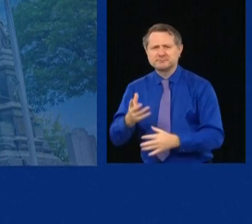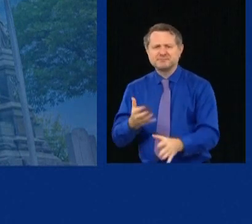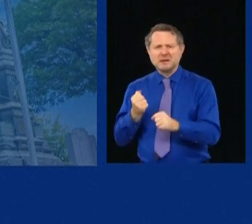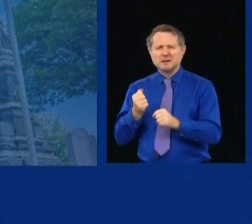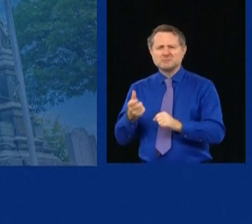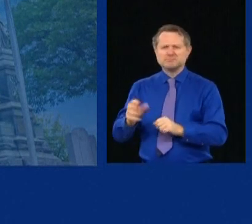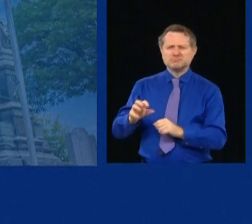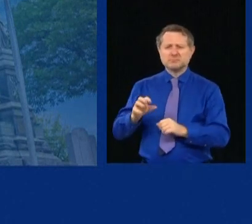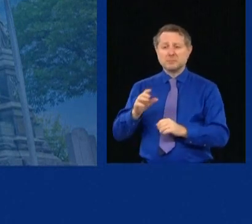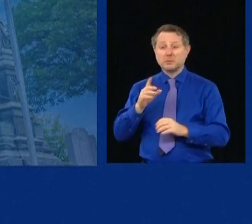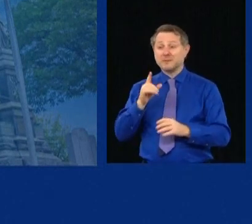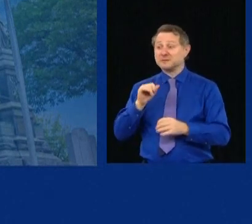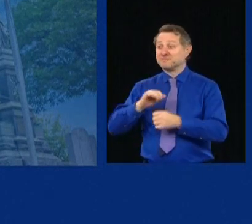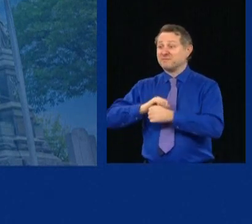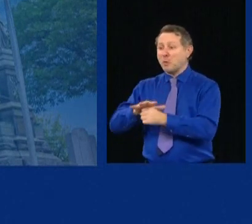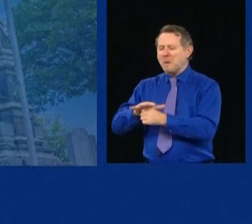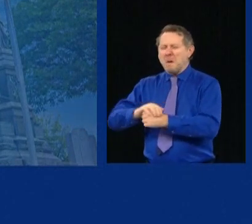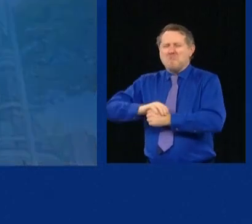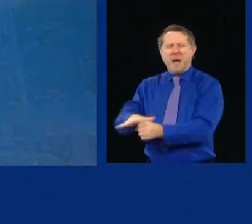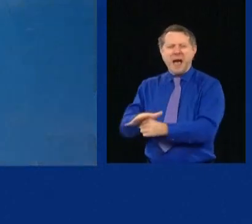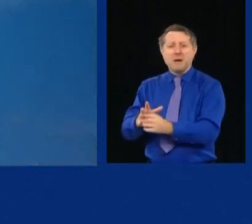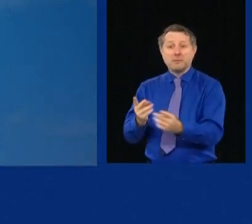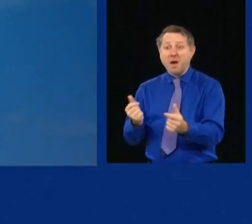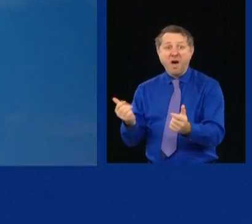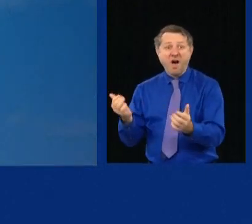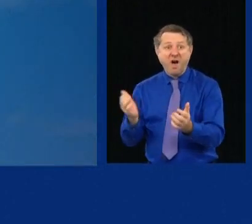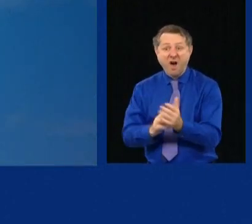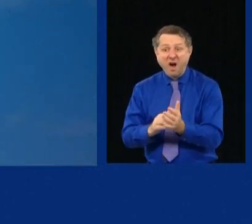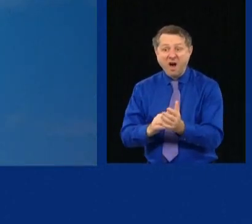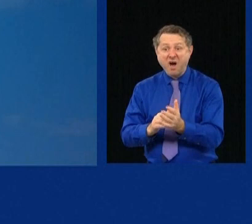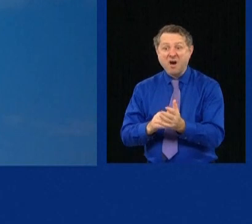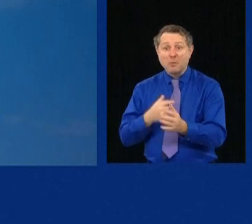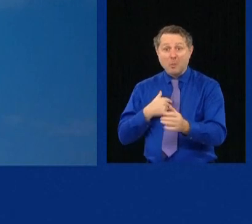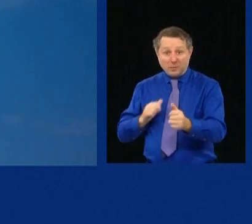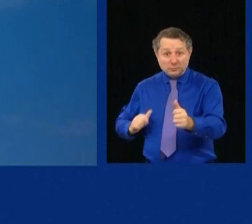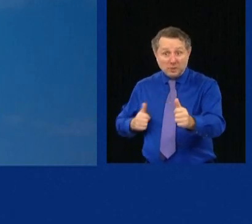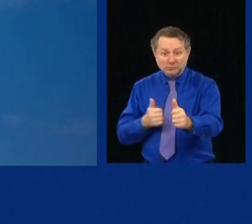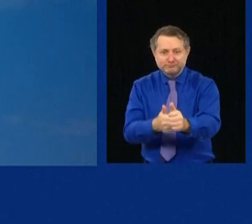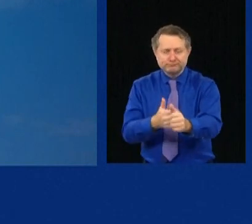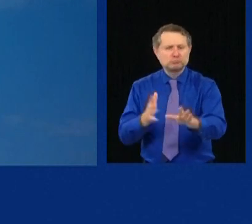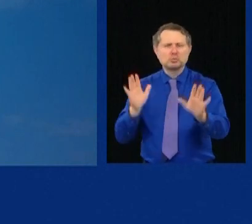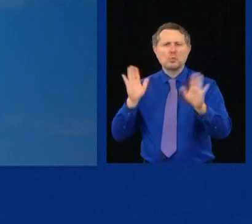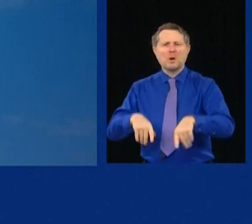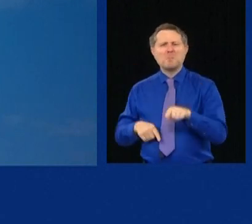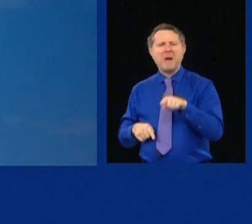IMMEDIATELY. REACT IMMEDIATELY. IF YOU ALLOW THIS VIRUS TO GET AHEAD OF US, WE WILL HAVE A